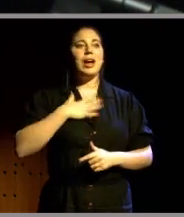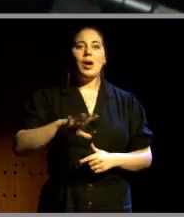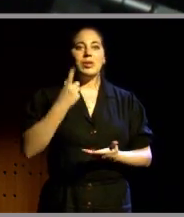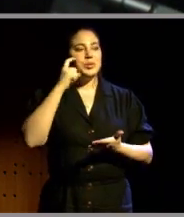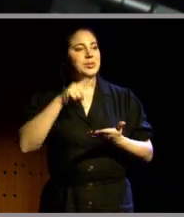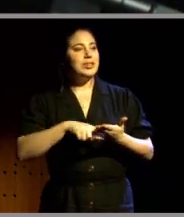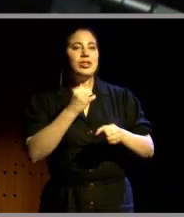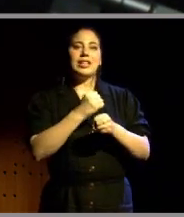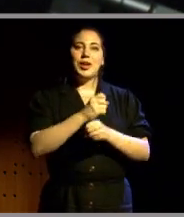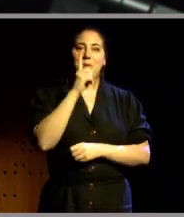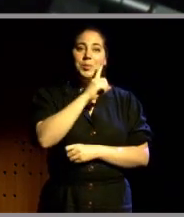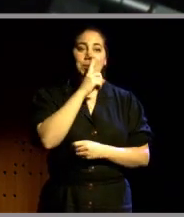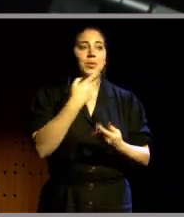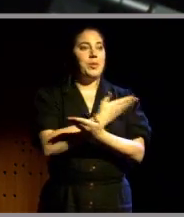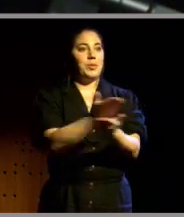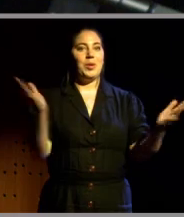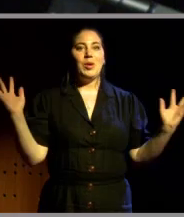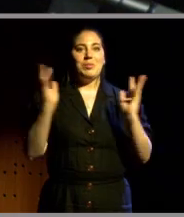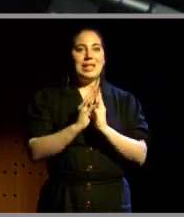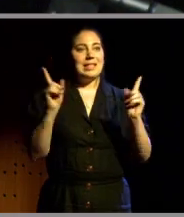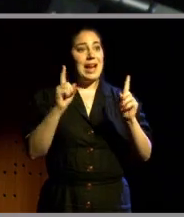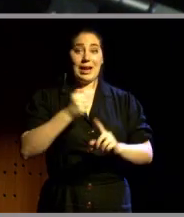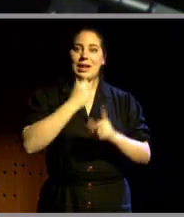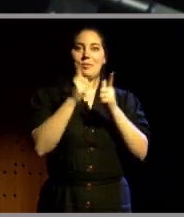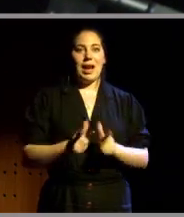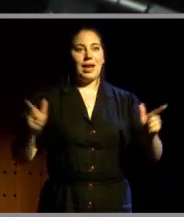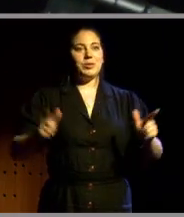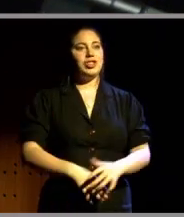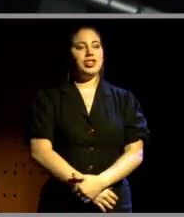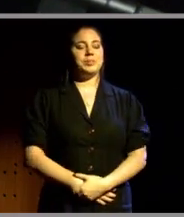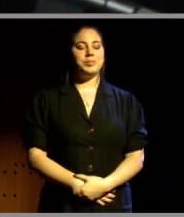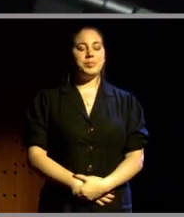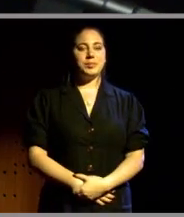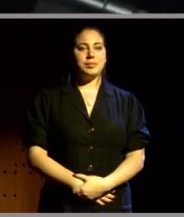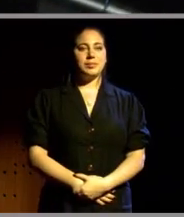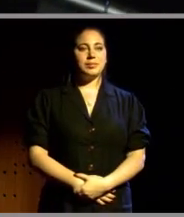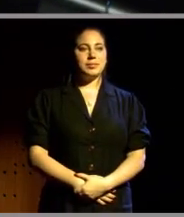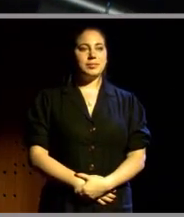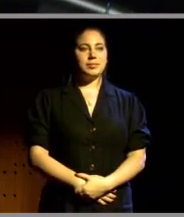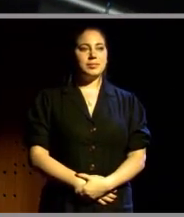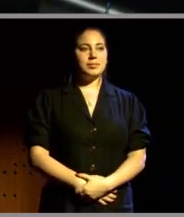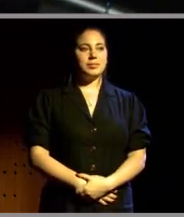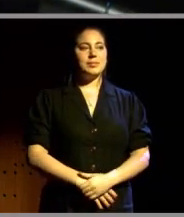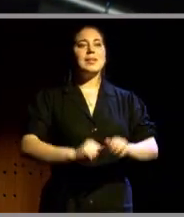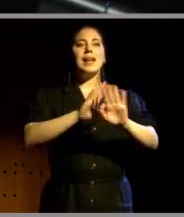land that we gather upon today (SPEAKS FOREIGN LANGUAGE) Hello, everyone.